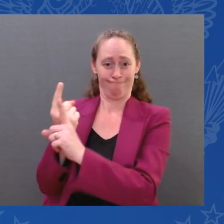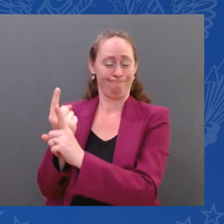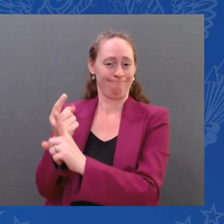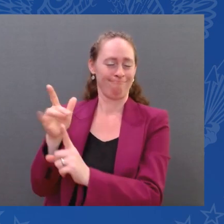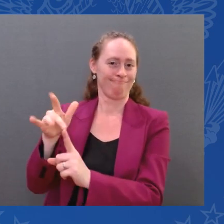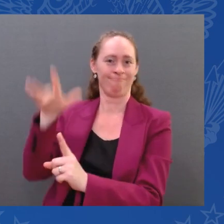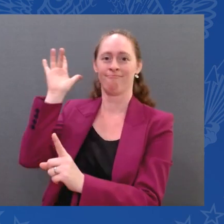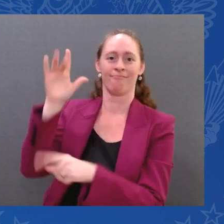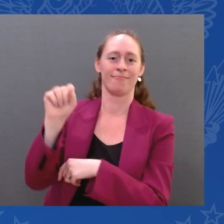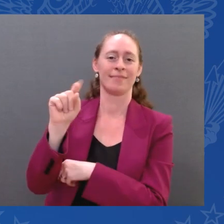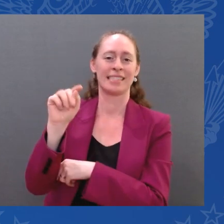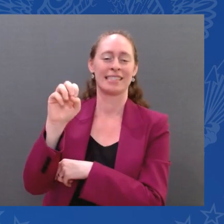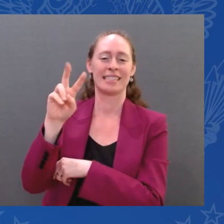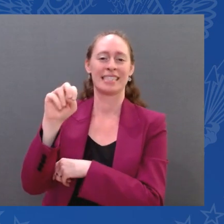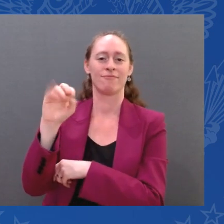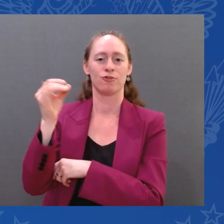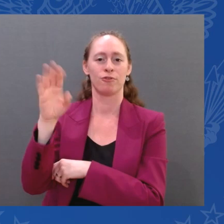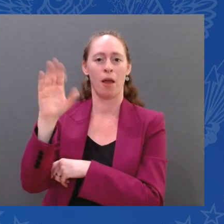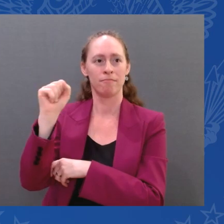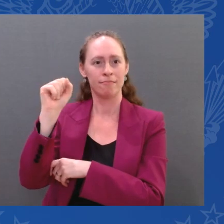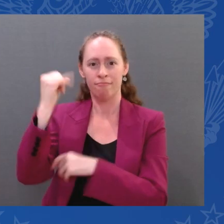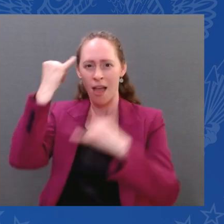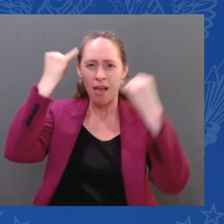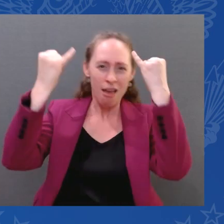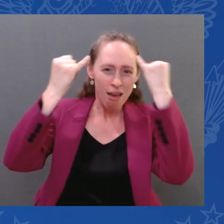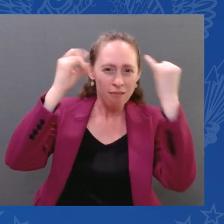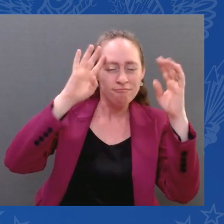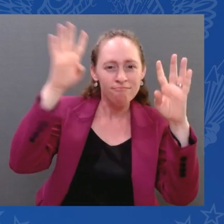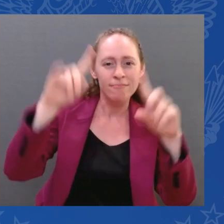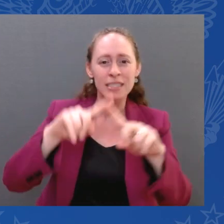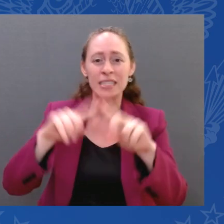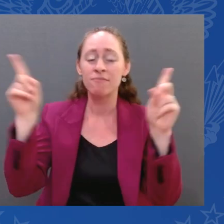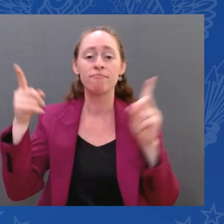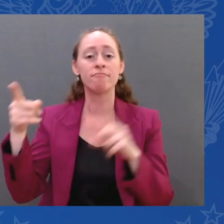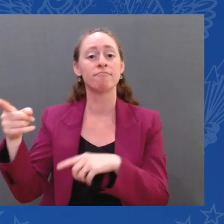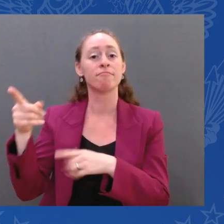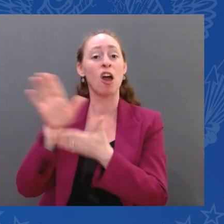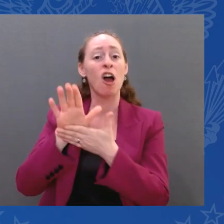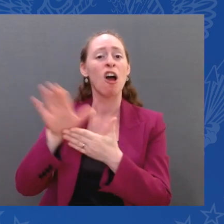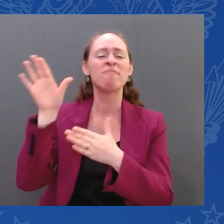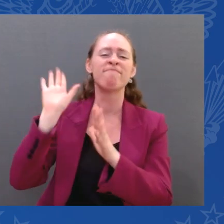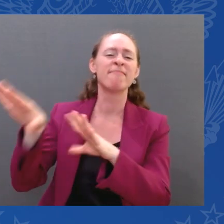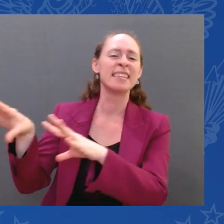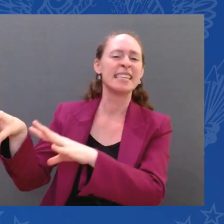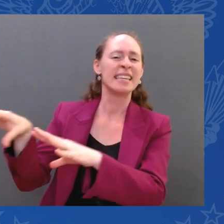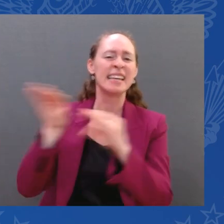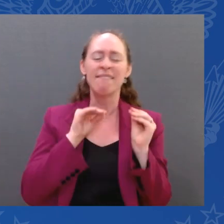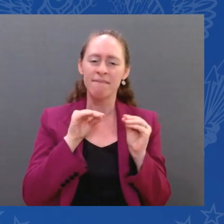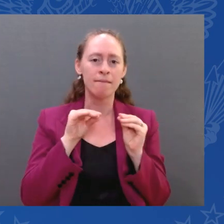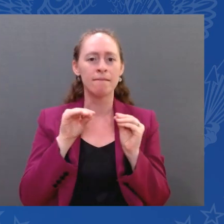After dropping out of college at every turn of life, he dared to think different. As the co-founder of Apple,